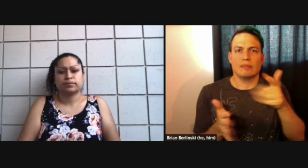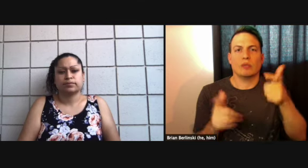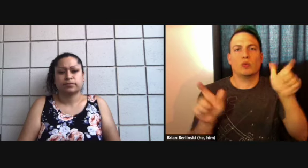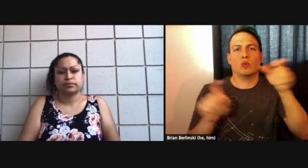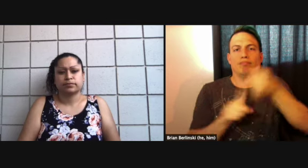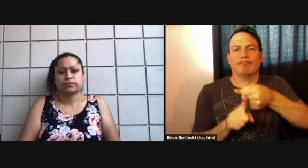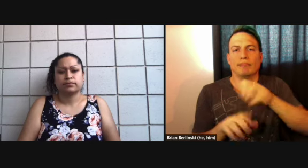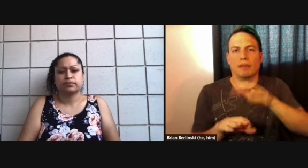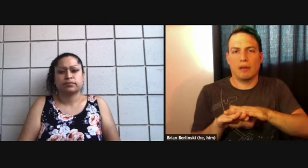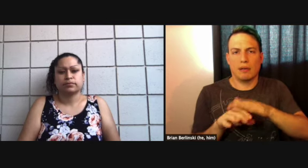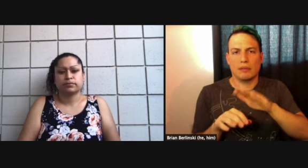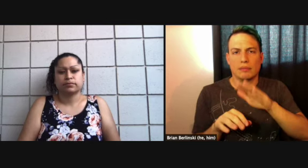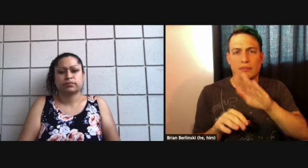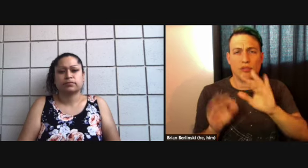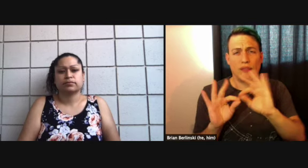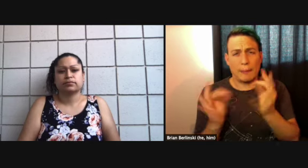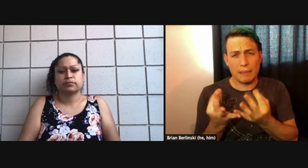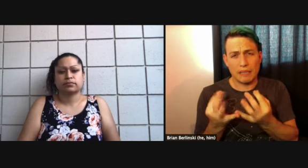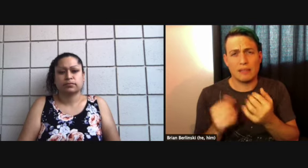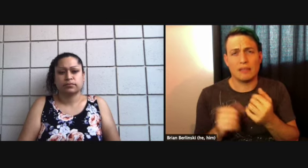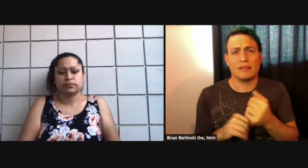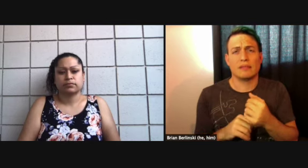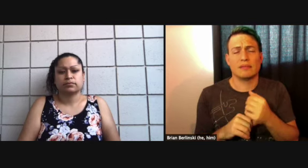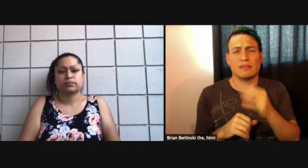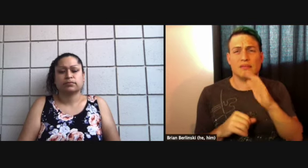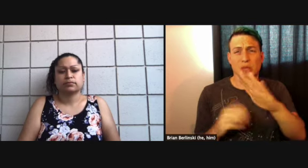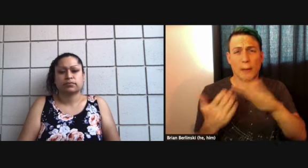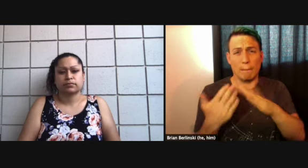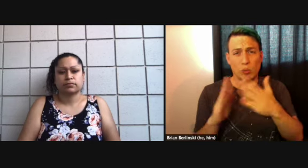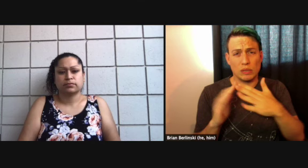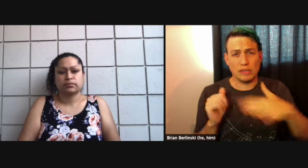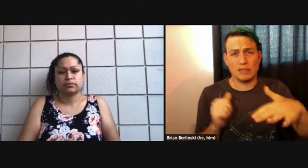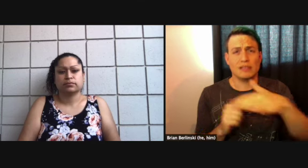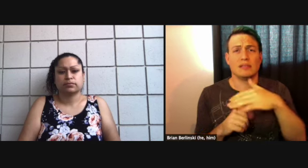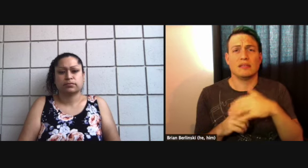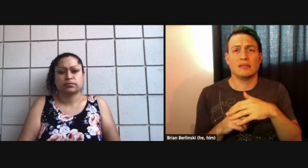This loss is having a huge impact on her family, her community,